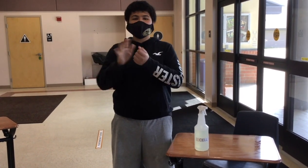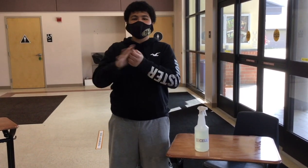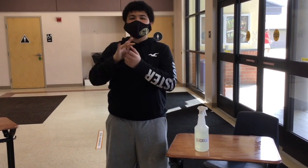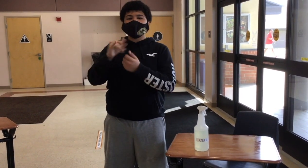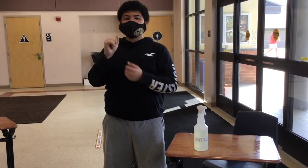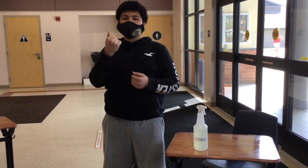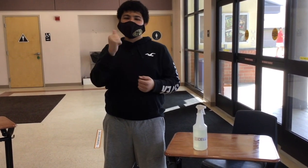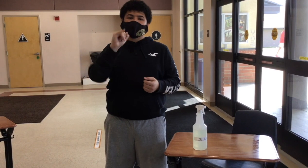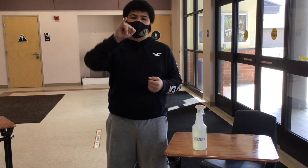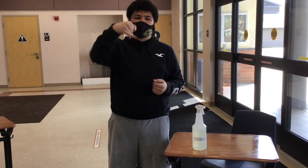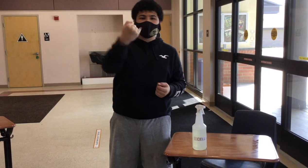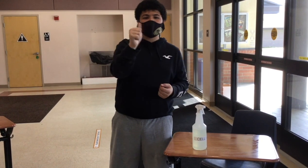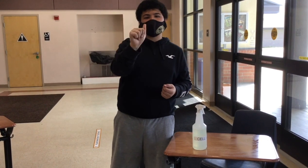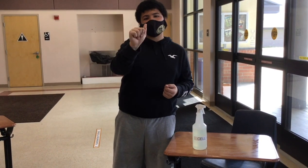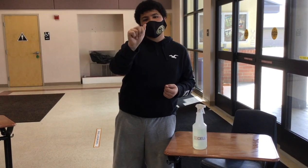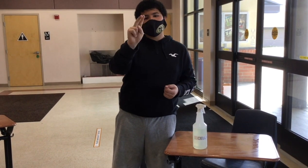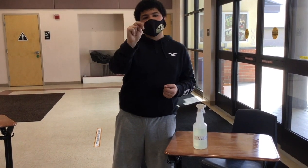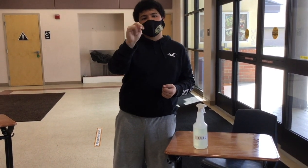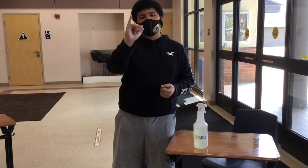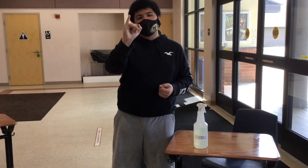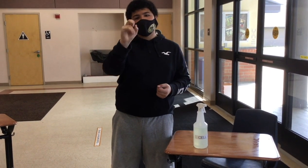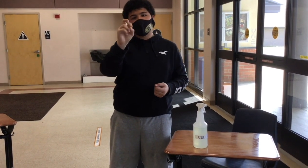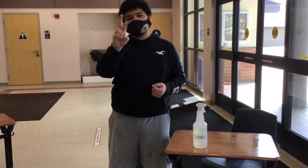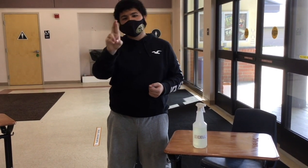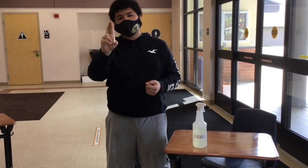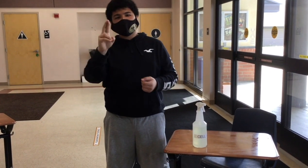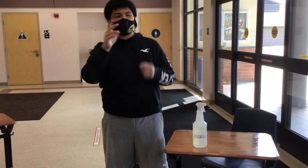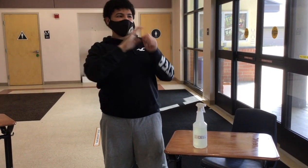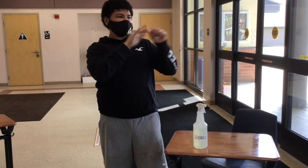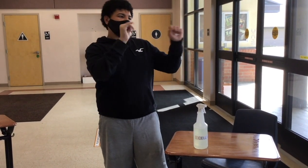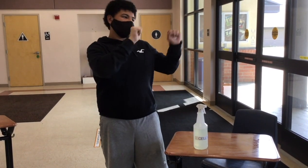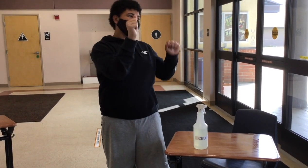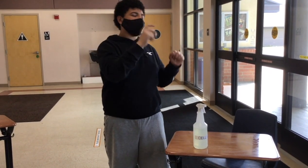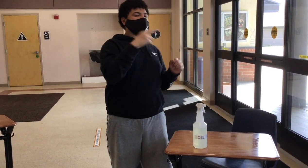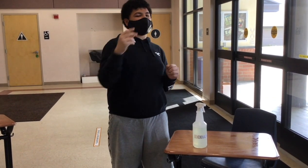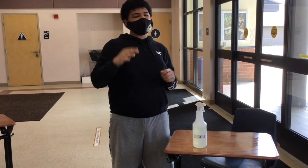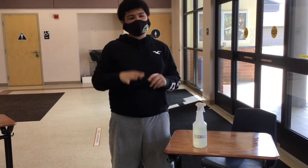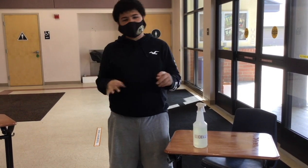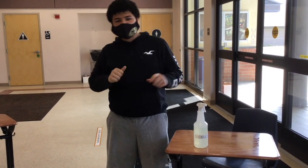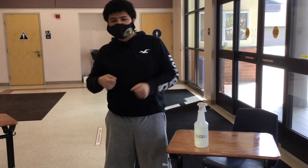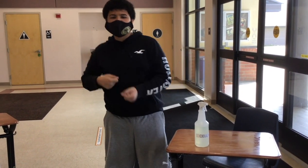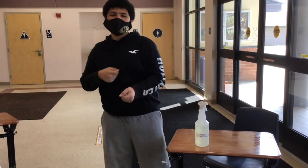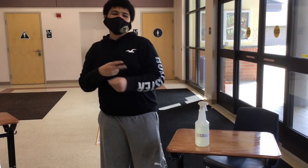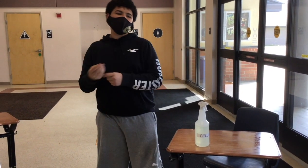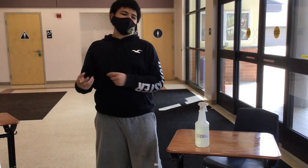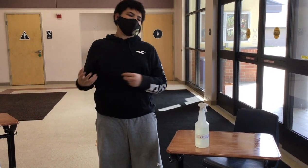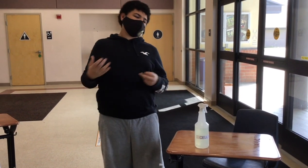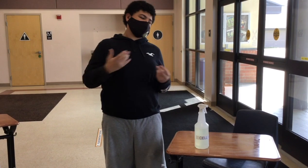Hi. I want to be a janitor. When I grew up cleaning the floors,